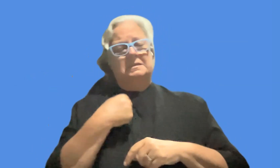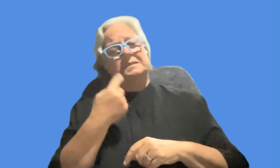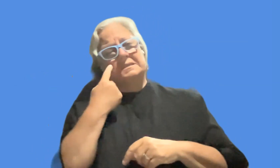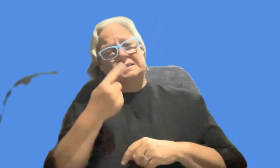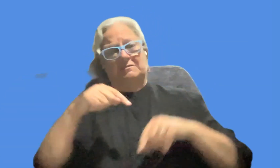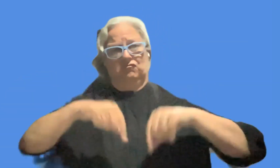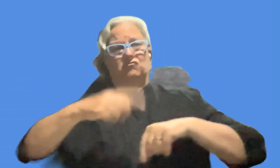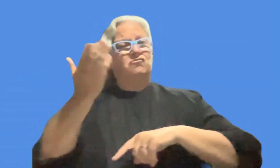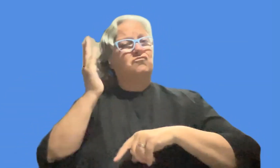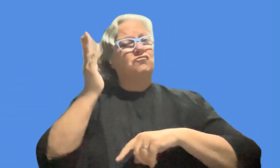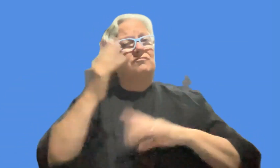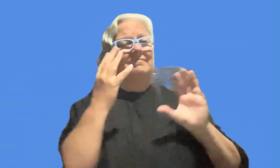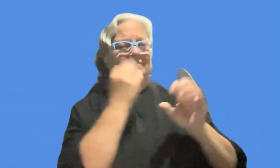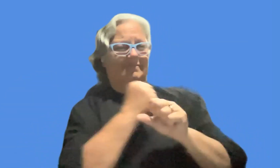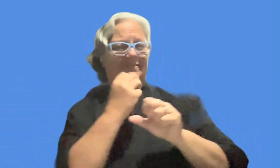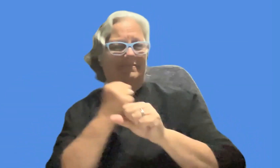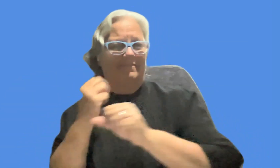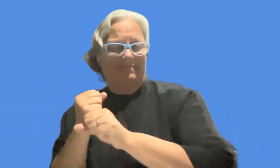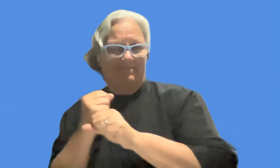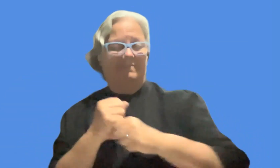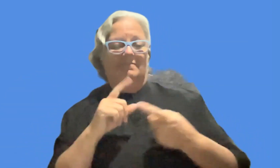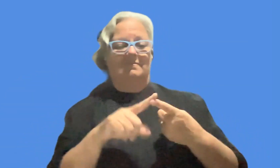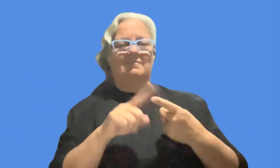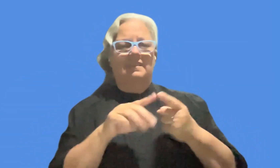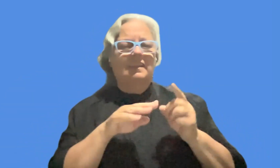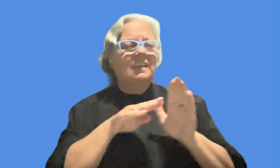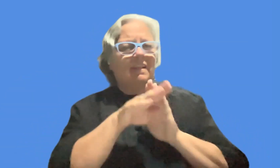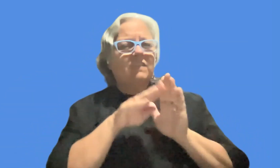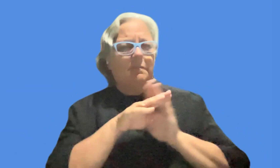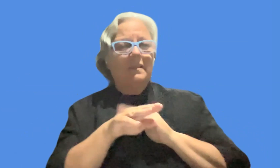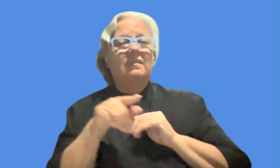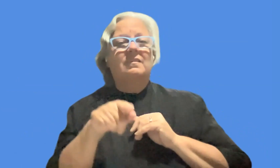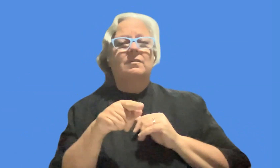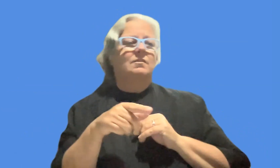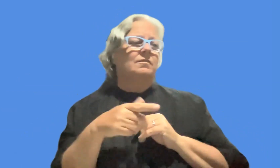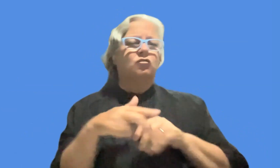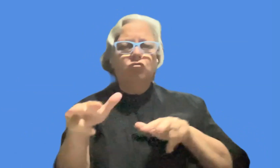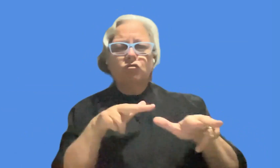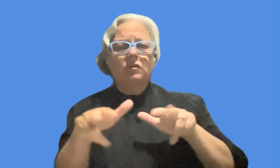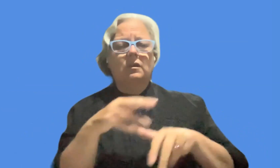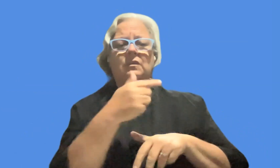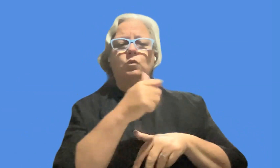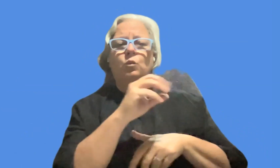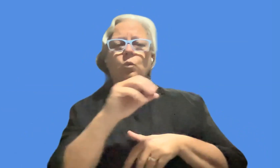Commonalities and approaches that stood out to me today, across the various interventions, we'll work on development of